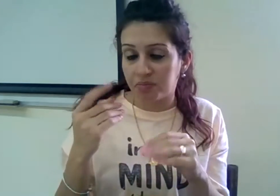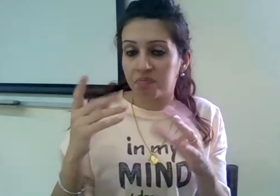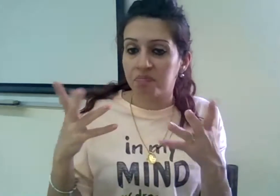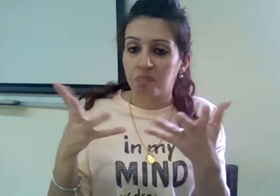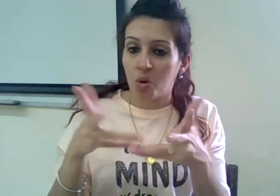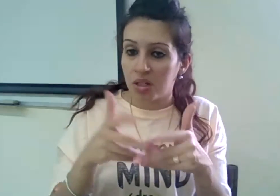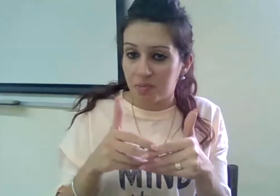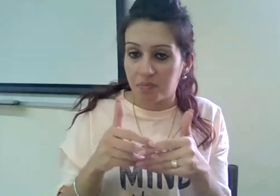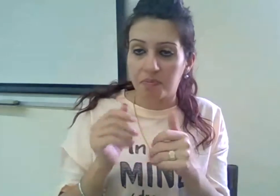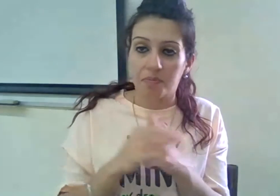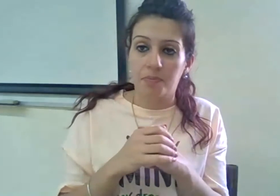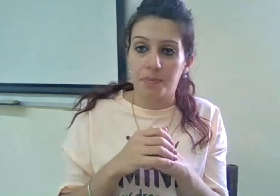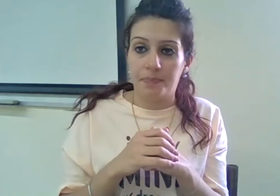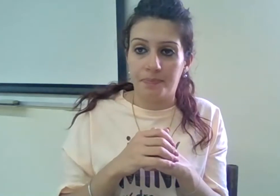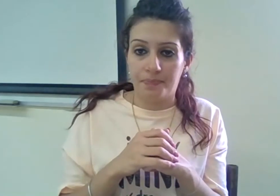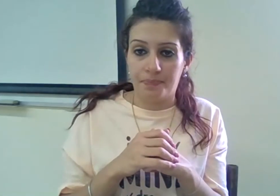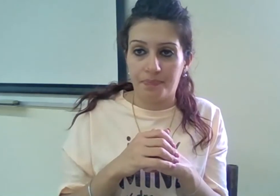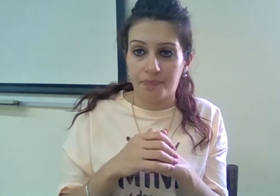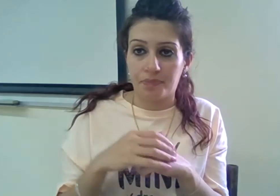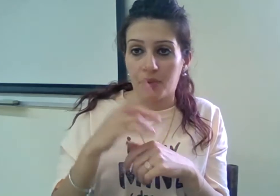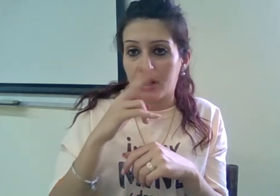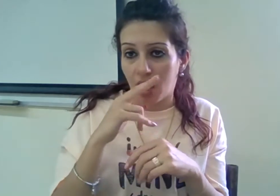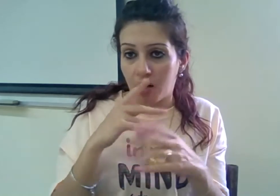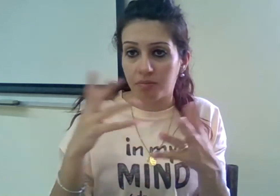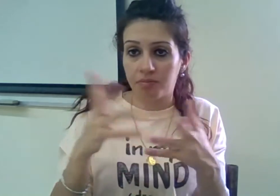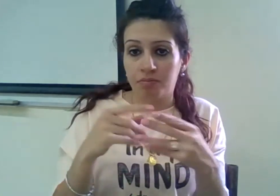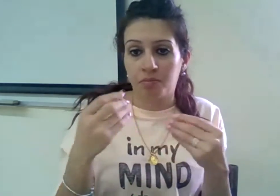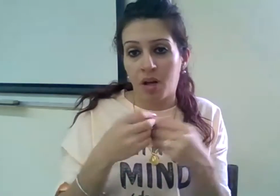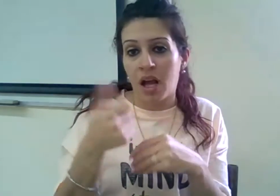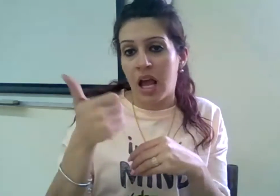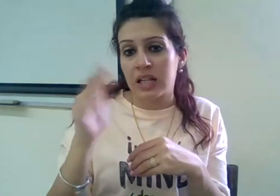a lot of skills, knowledge and values that cannot be